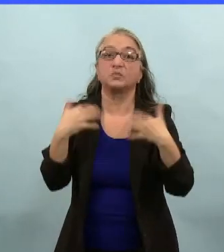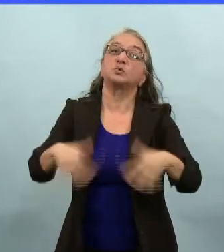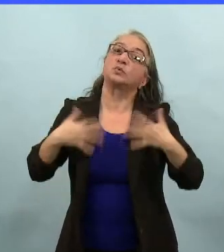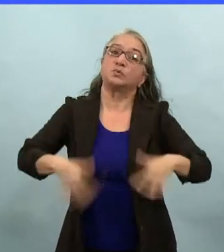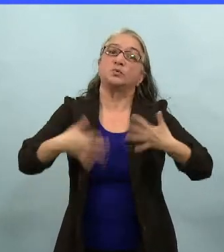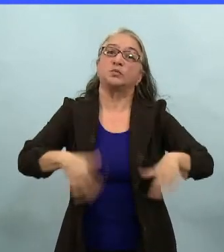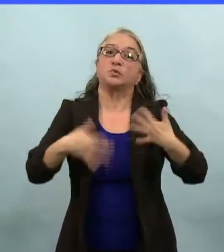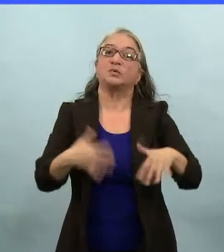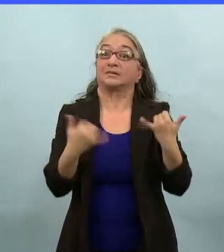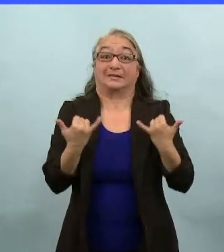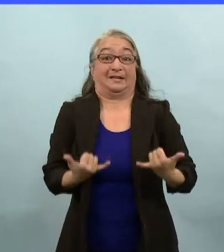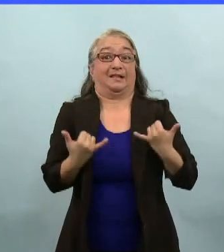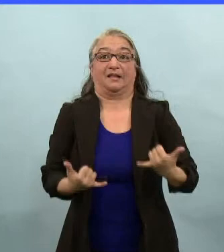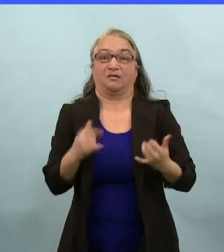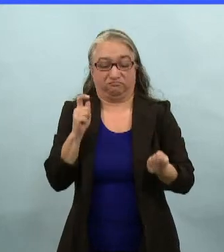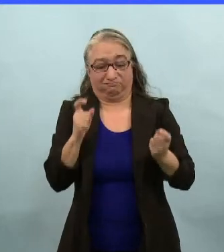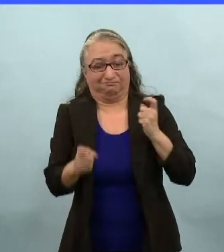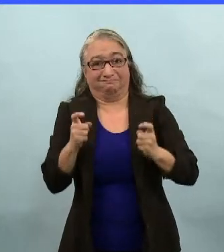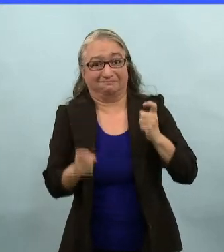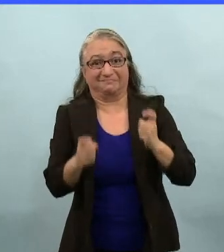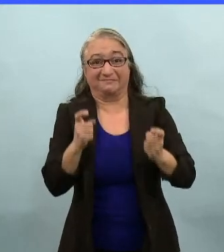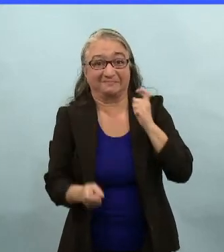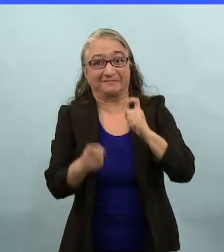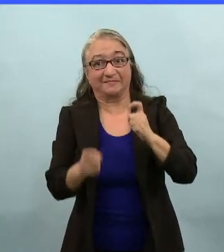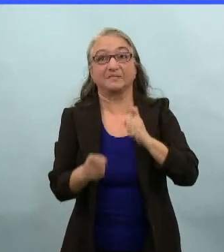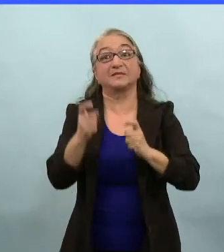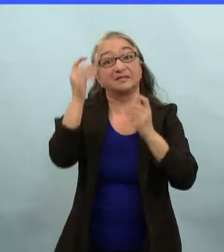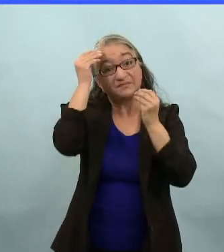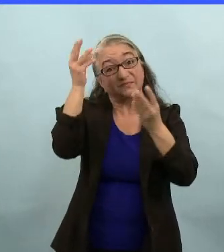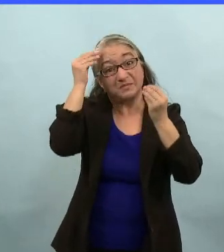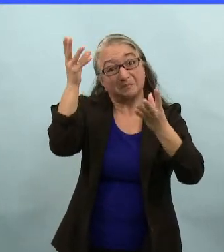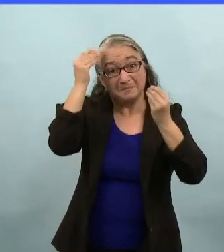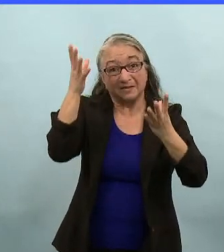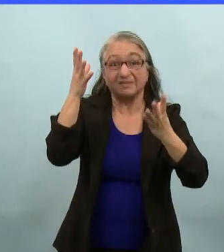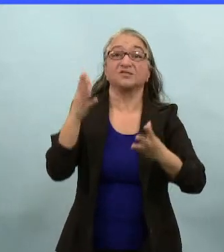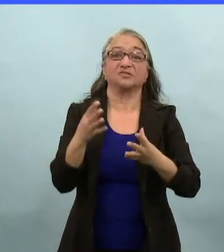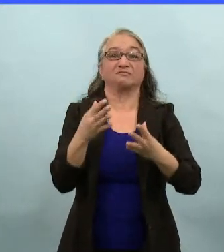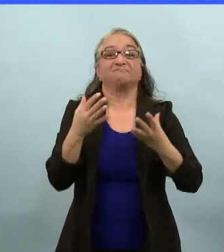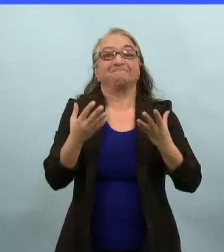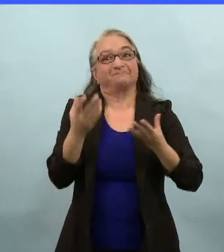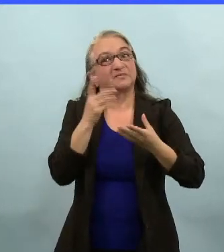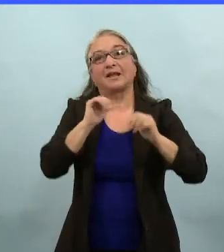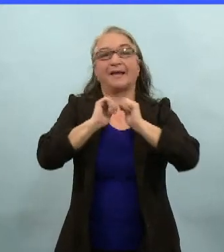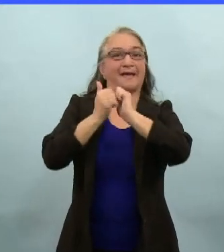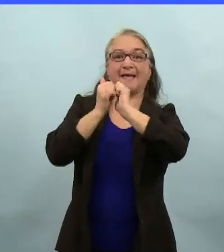so has the way we report the information this has been true since the earliest days of kovid